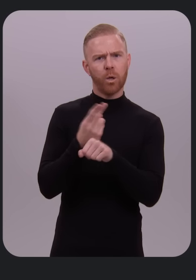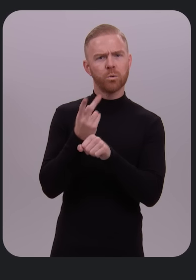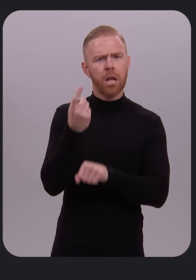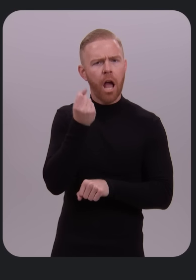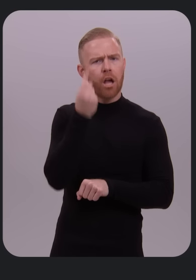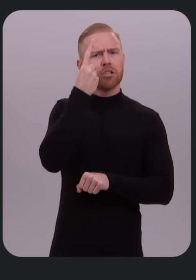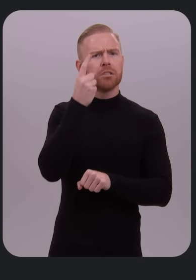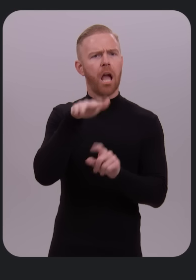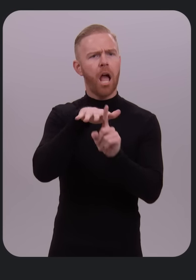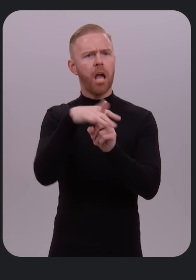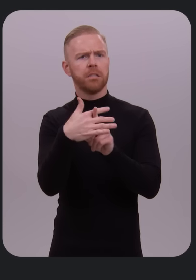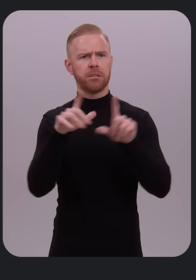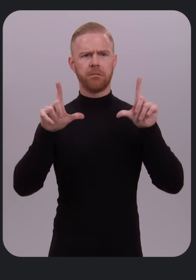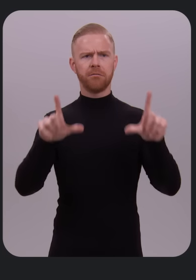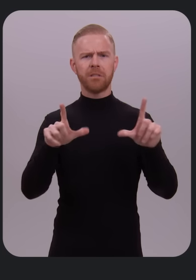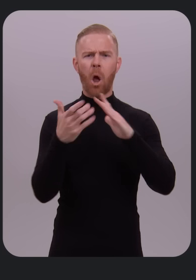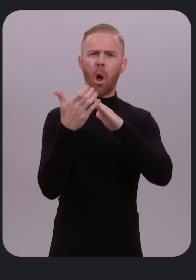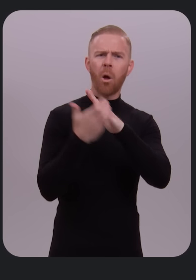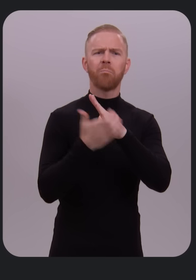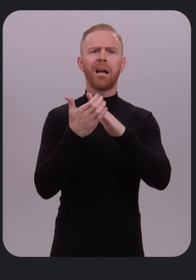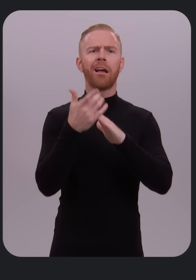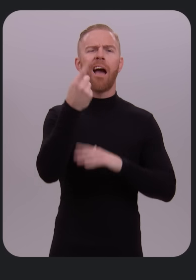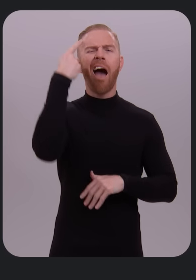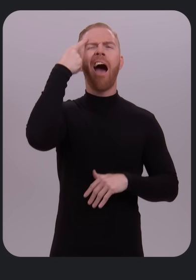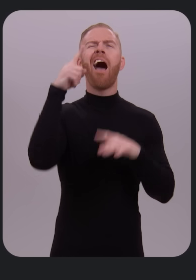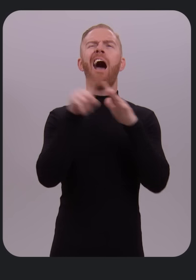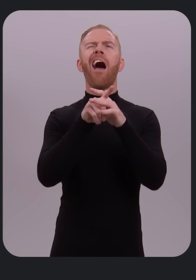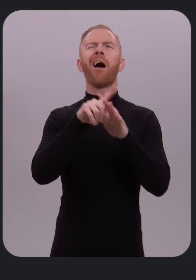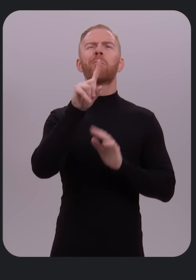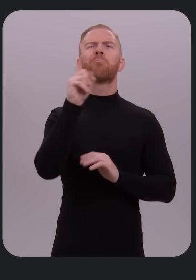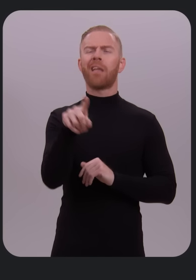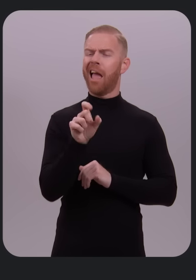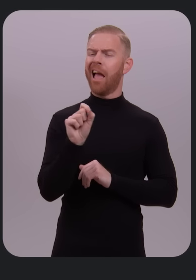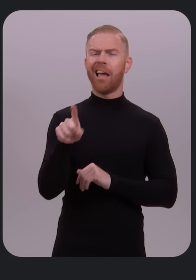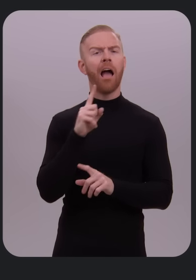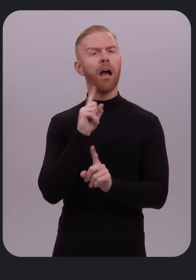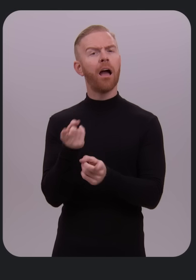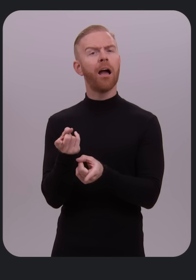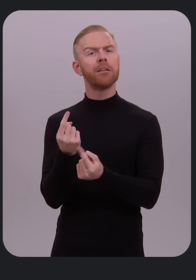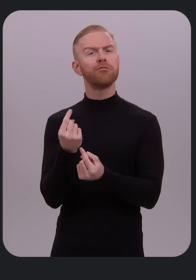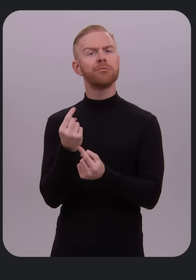that you're on automatically. So if you have a question, it can be answered.